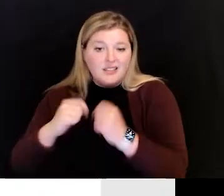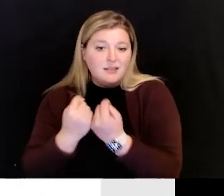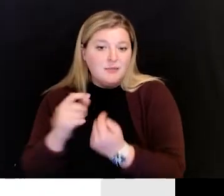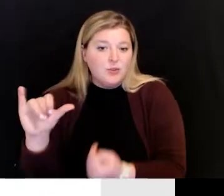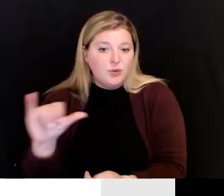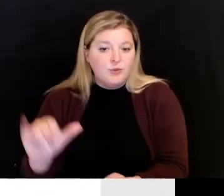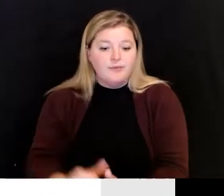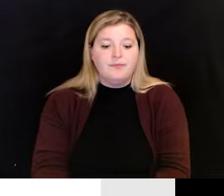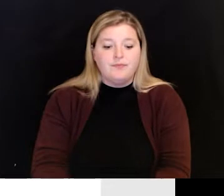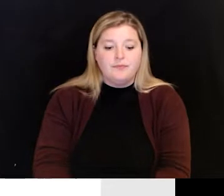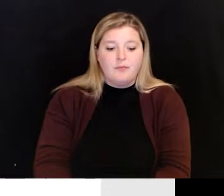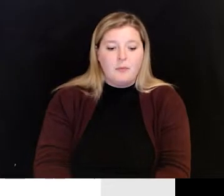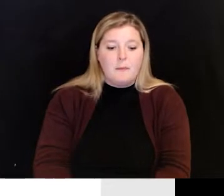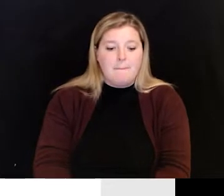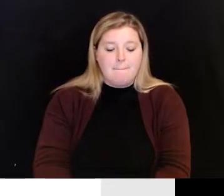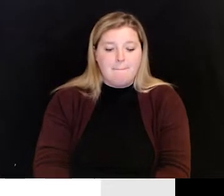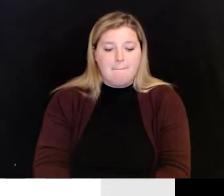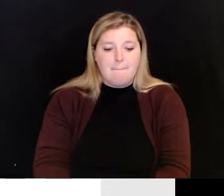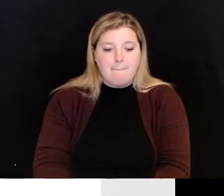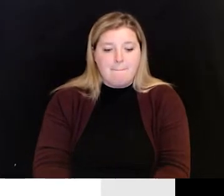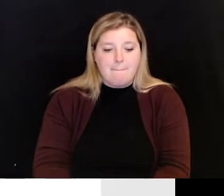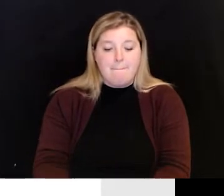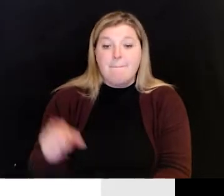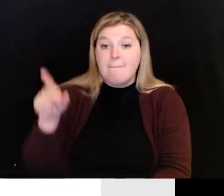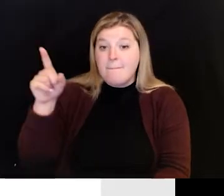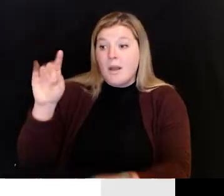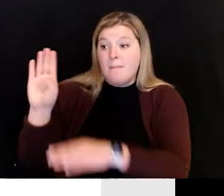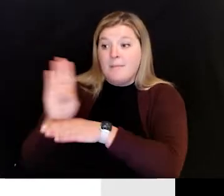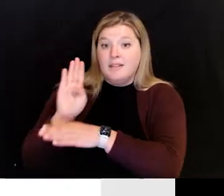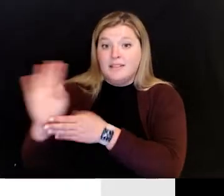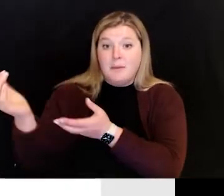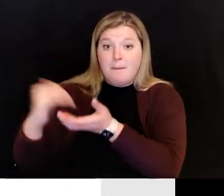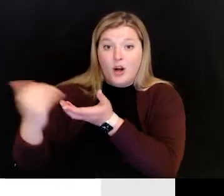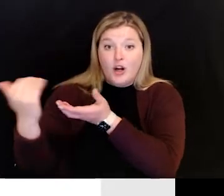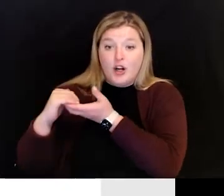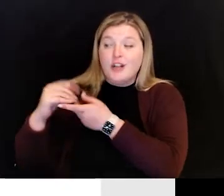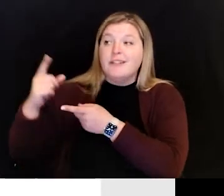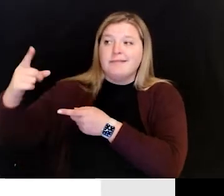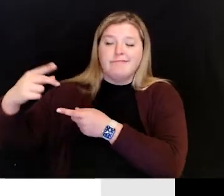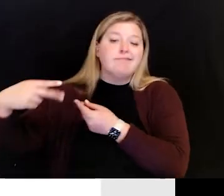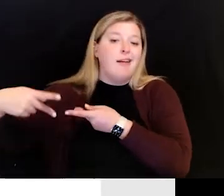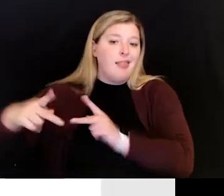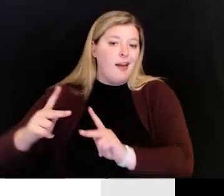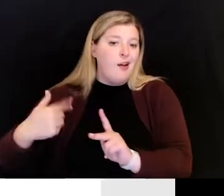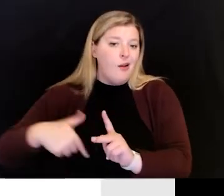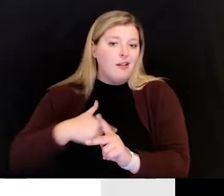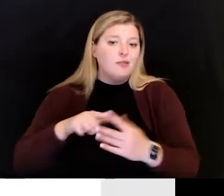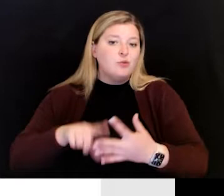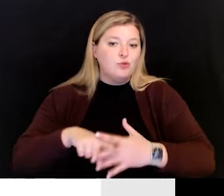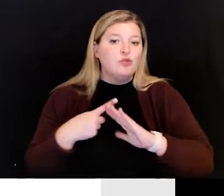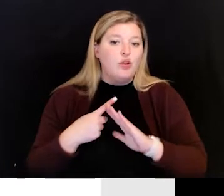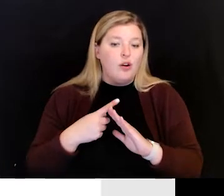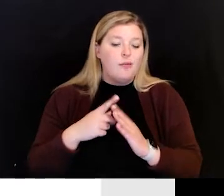So with that, we had permission from our business partners to start this project with the sole purpose